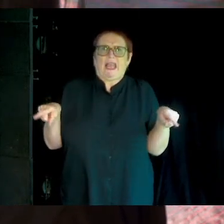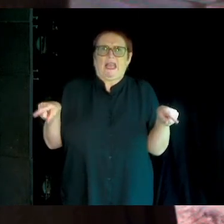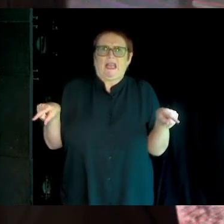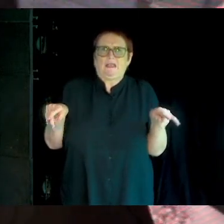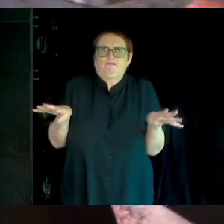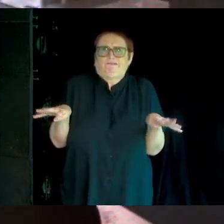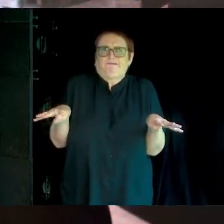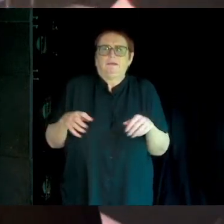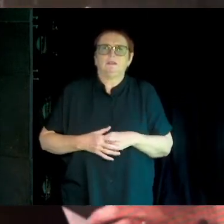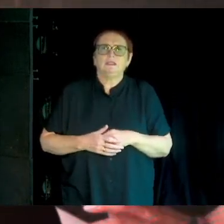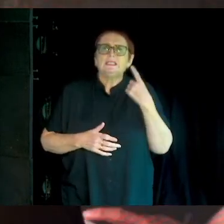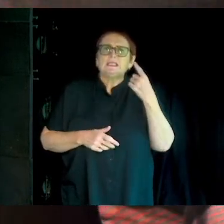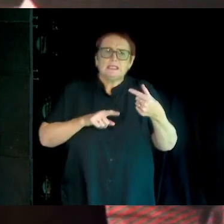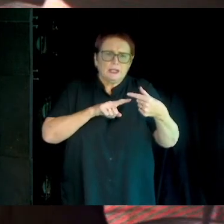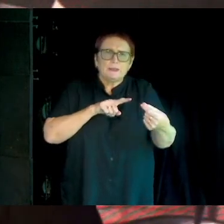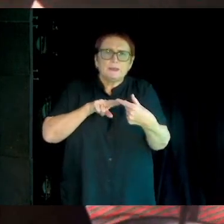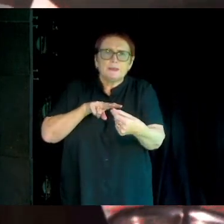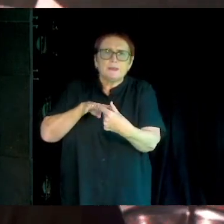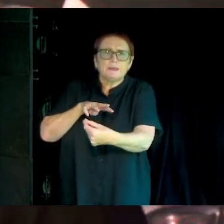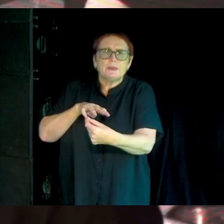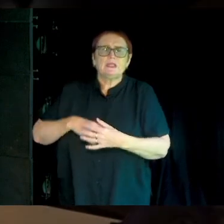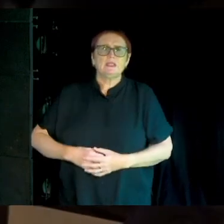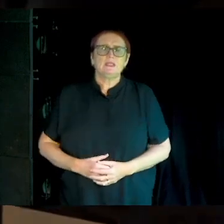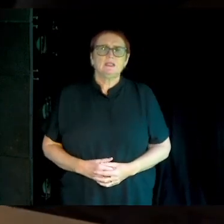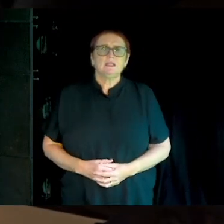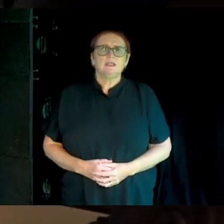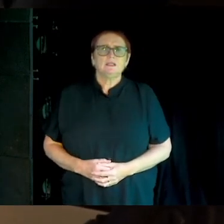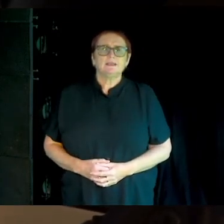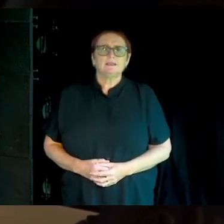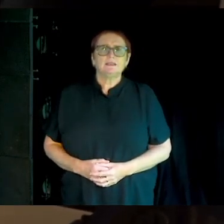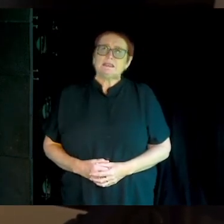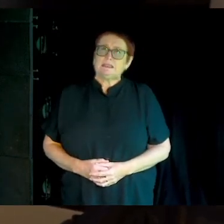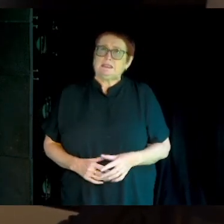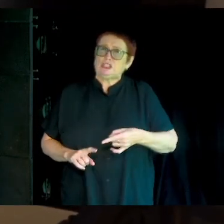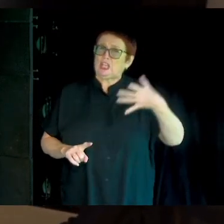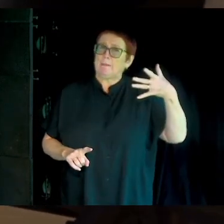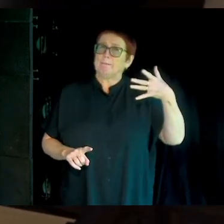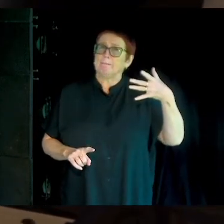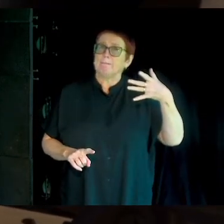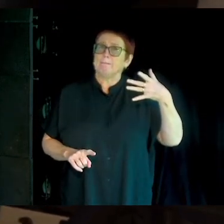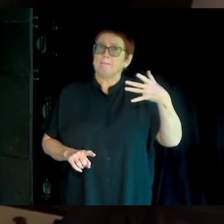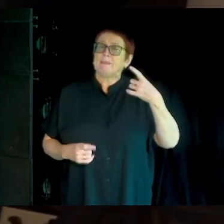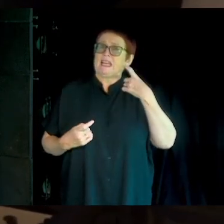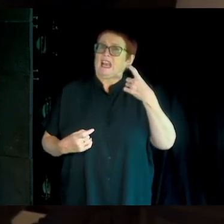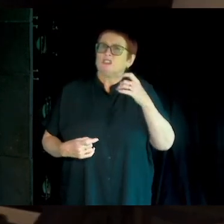um tips they are pretty sharp when you eat it so it's not eating it no